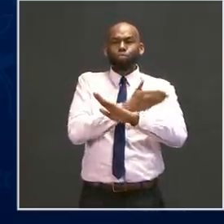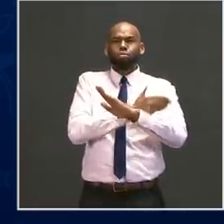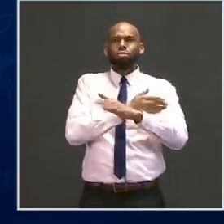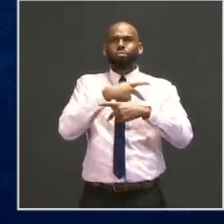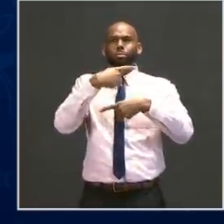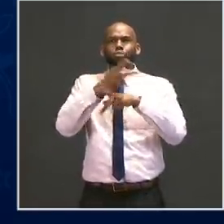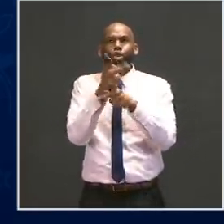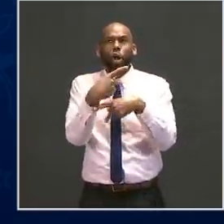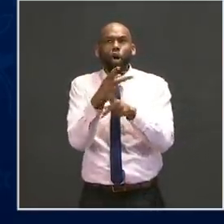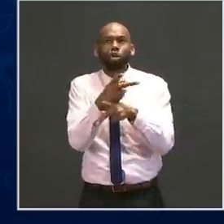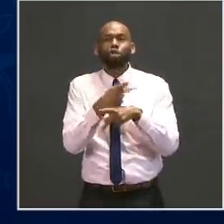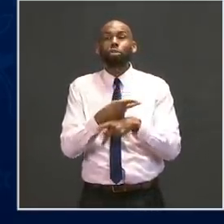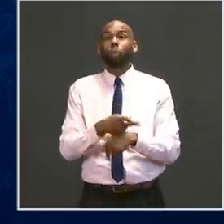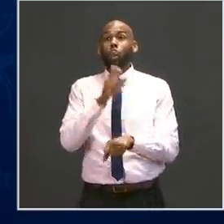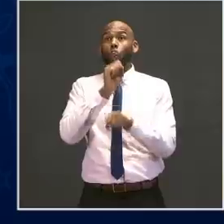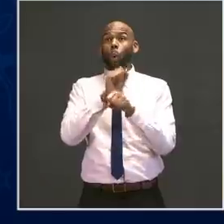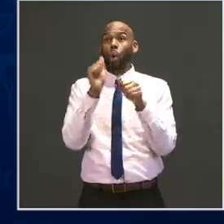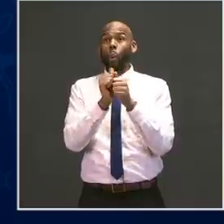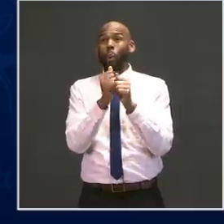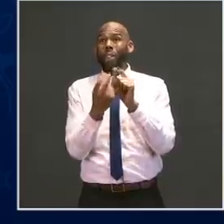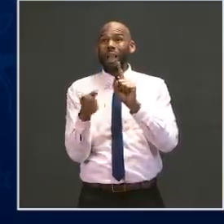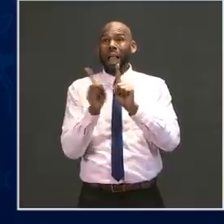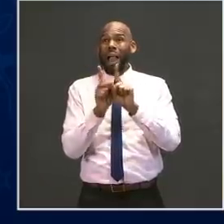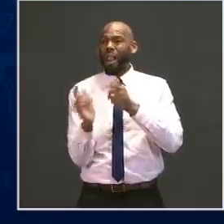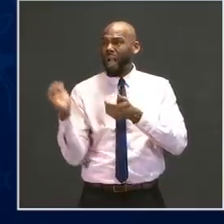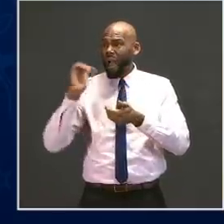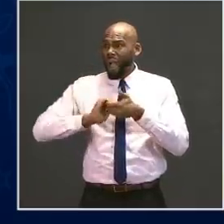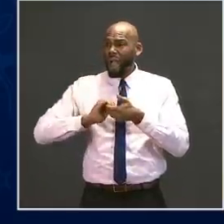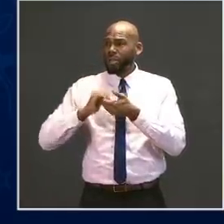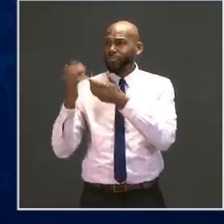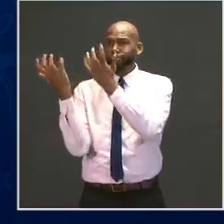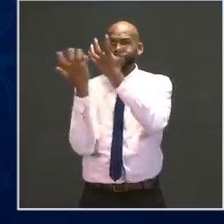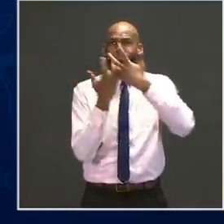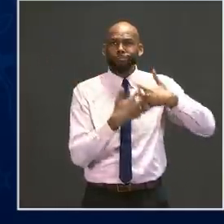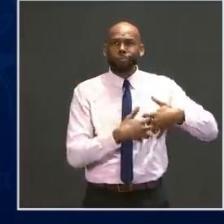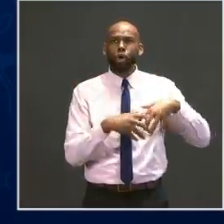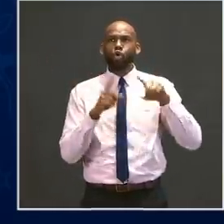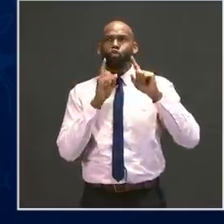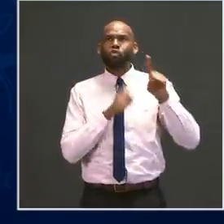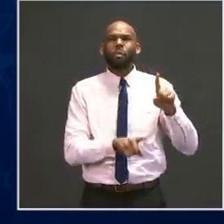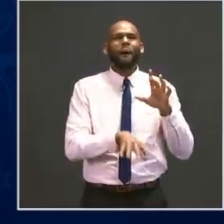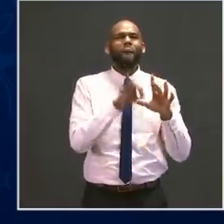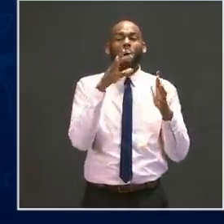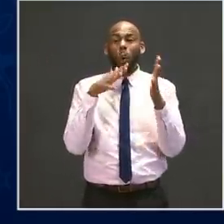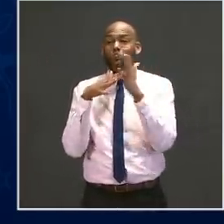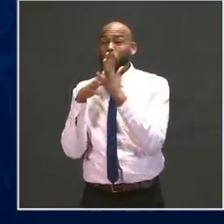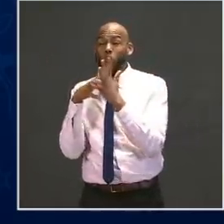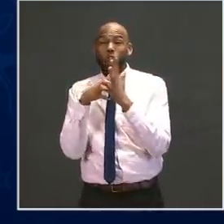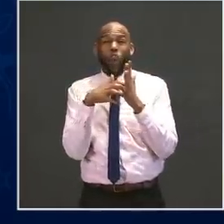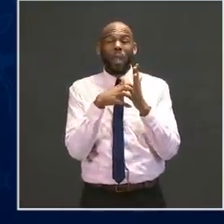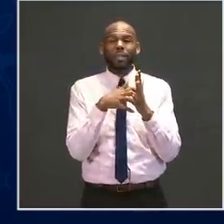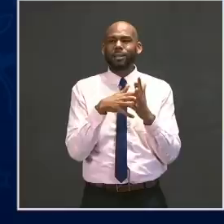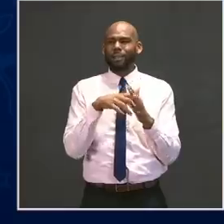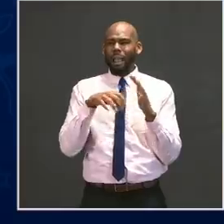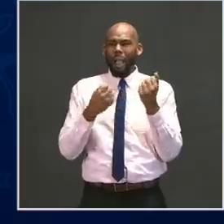to working with allies to develop a coordinated response to the weaknesses and bottlenecks that are hurting American workers.